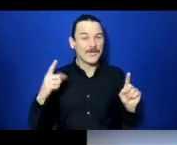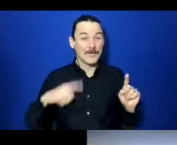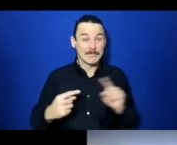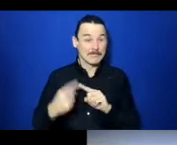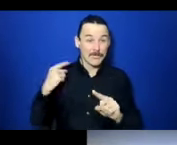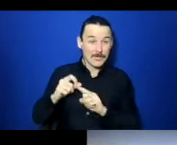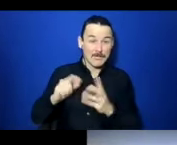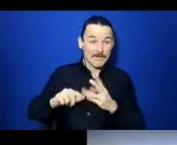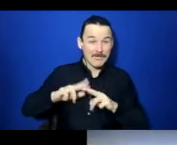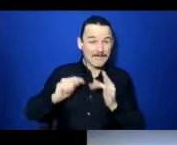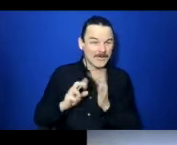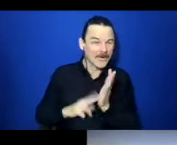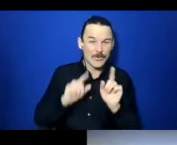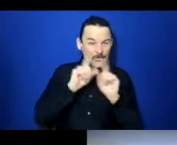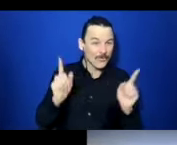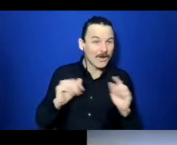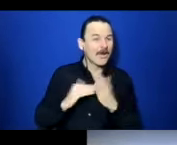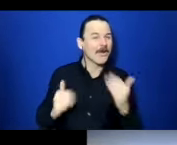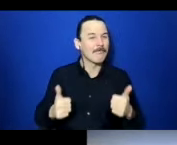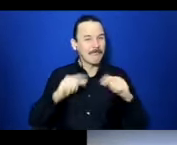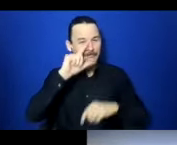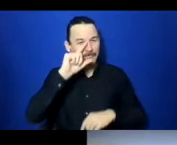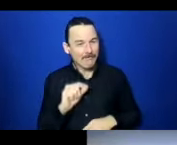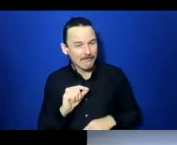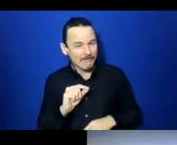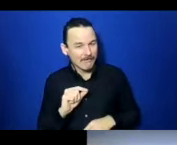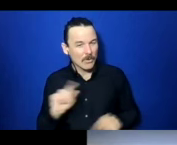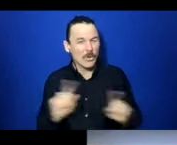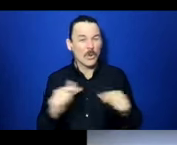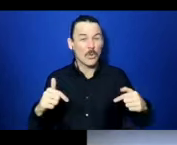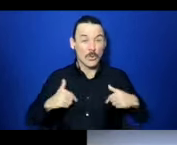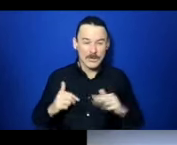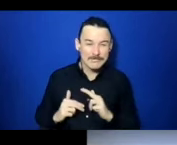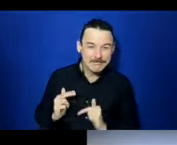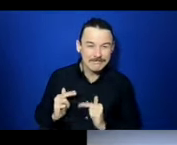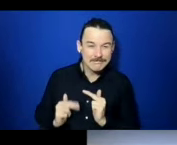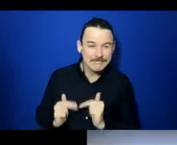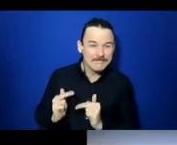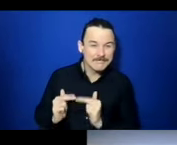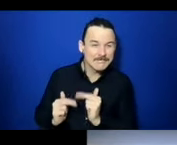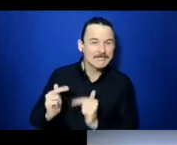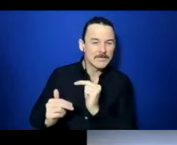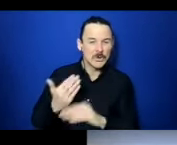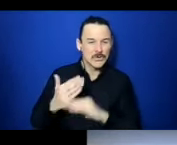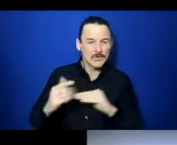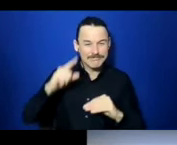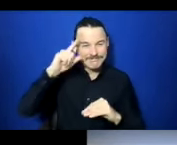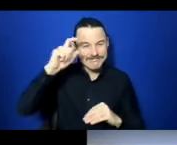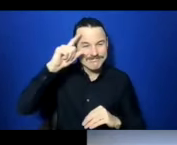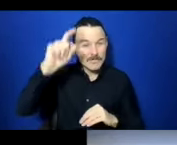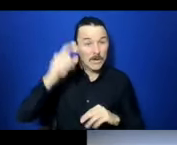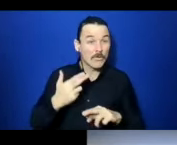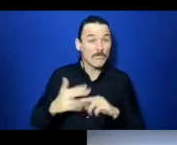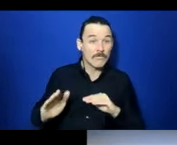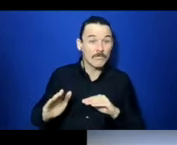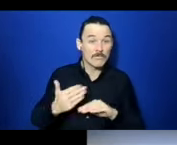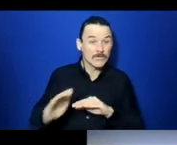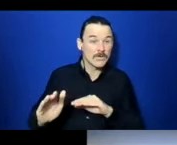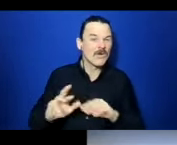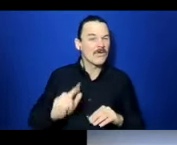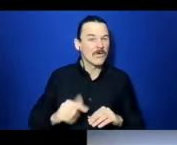And we're developing for the future, for these smart cities when they exist, when they come to